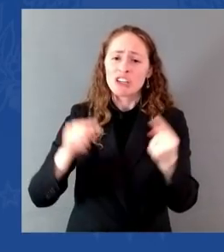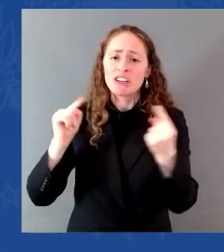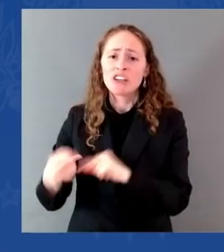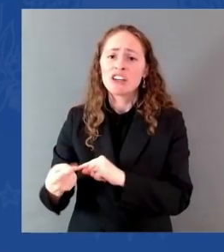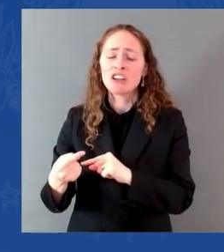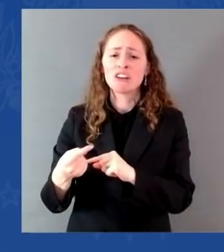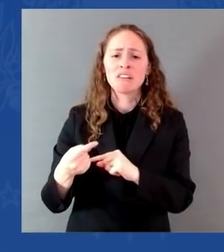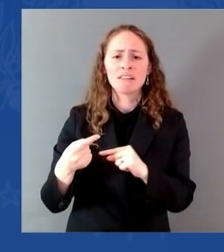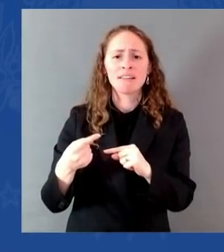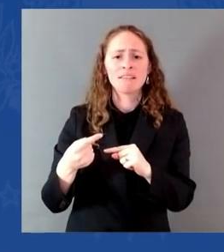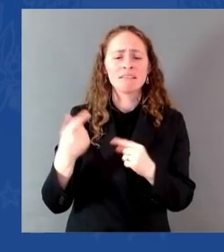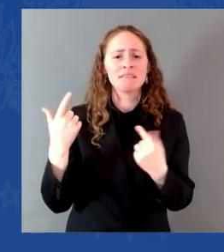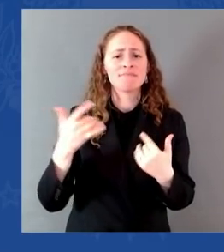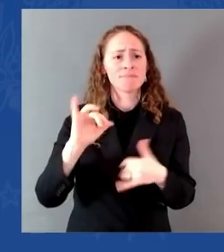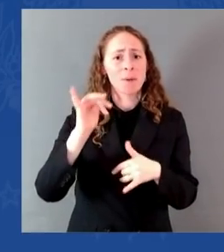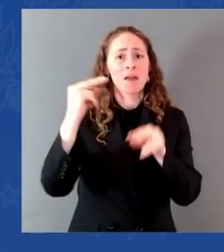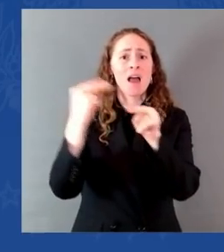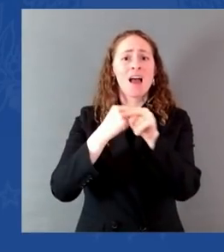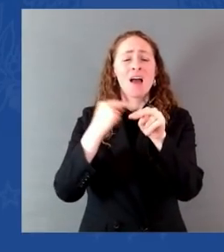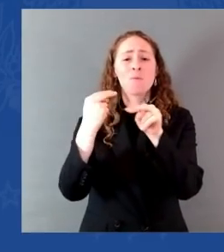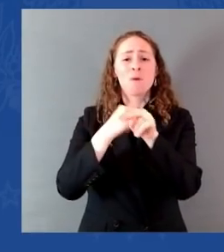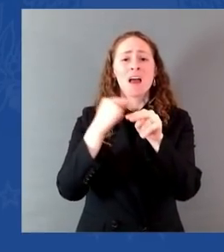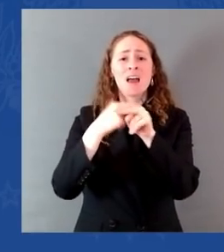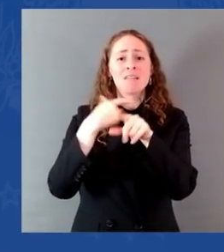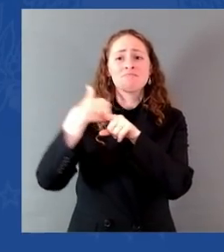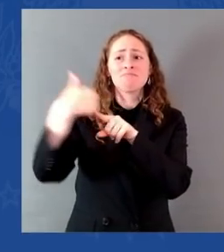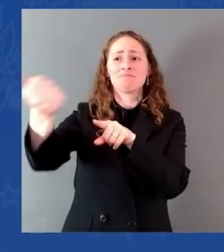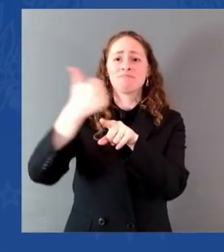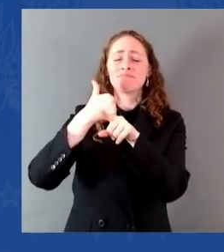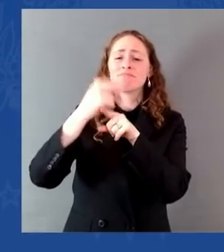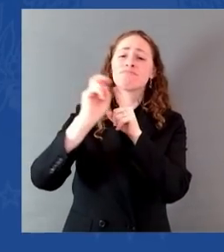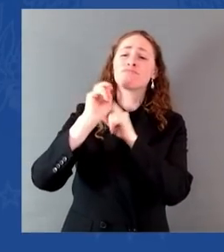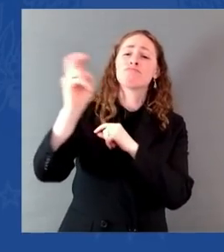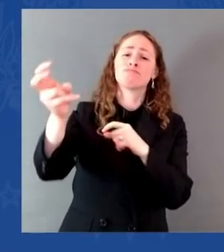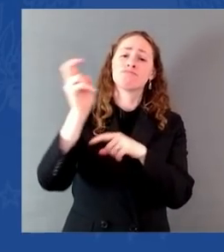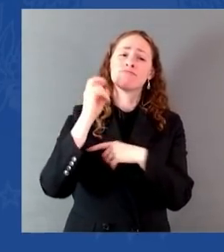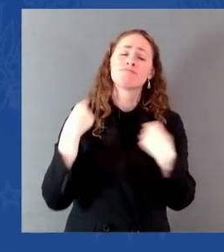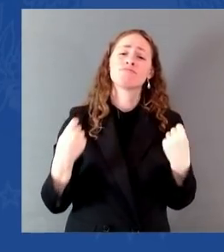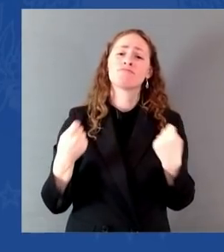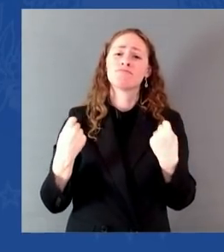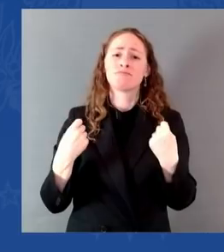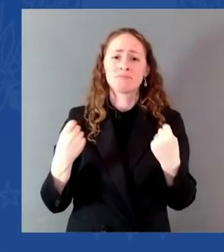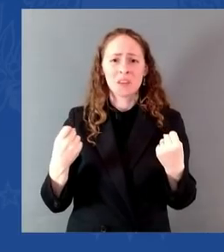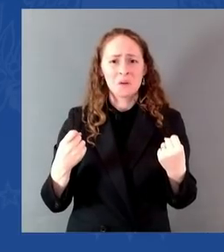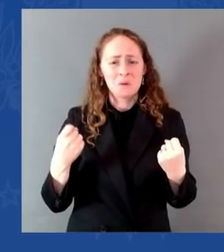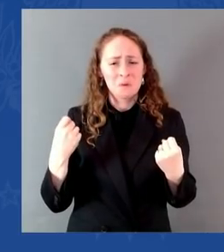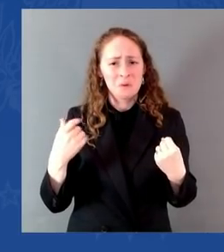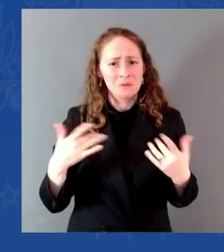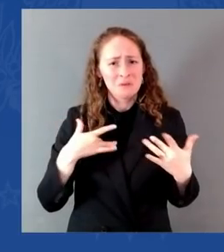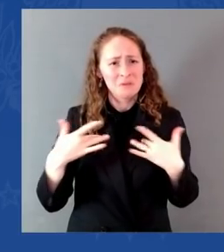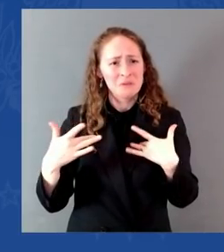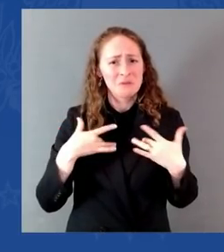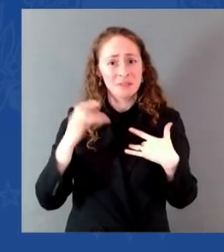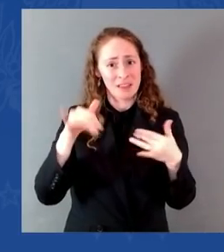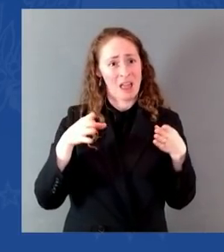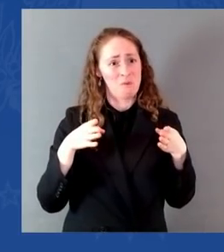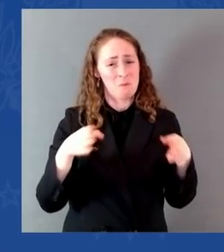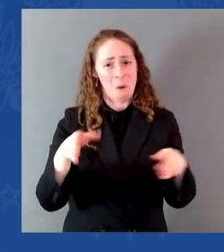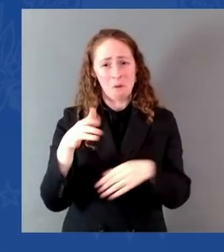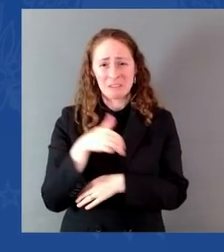The decaying roads cost Missouri and Kansas drivers more than $500 per person per year --